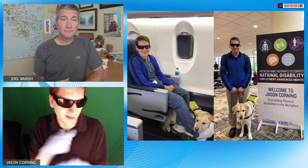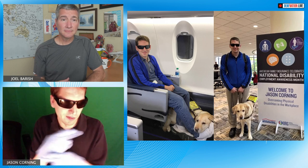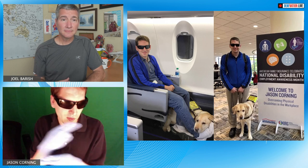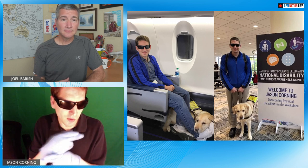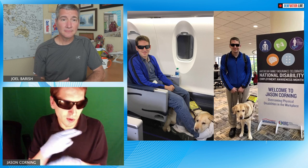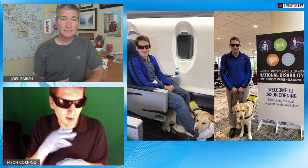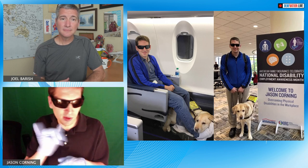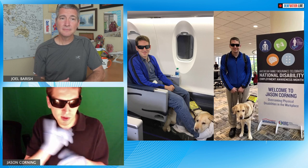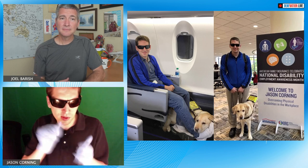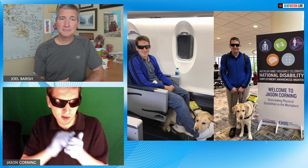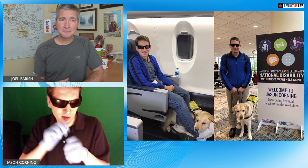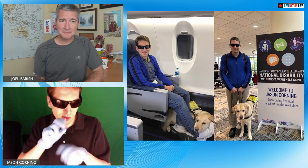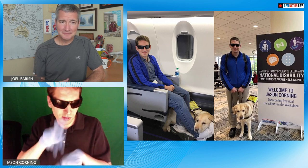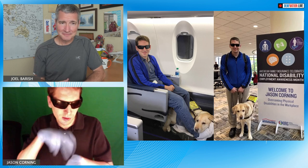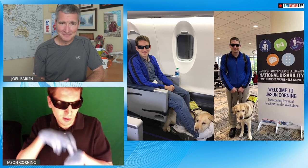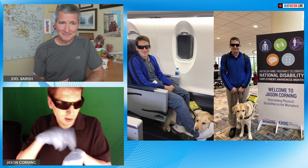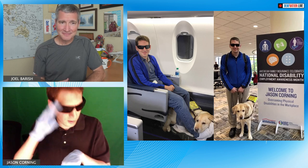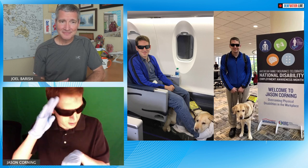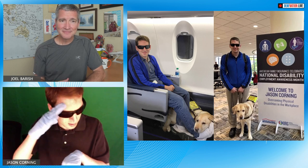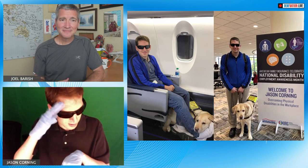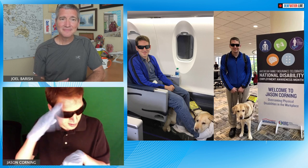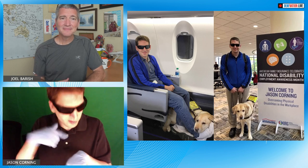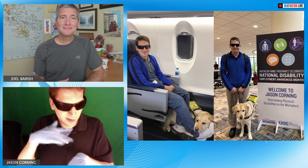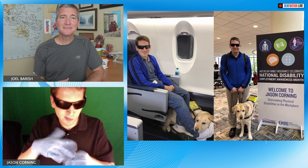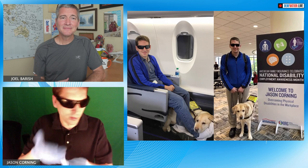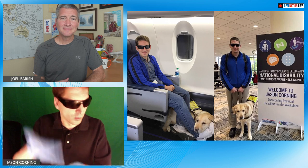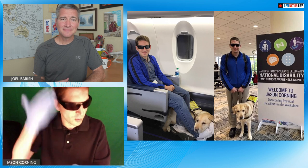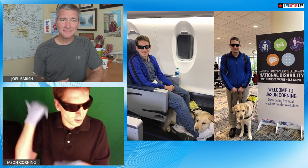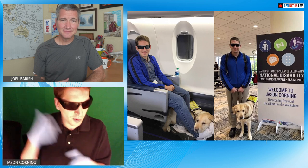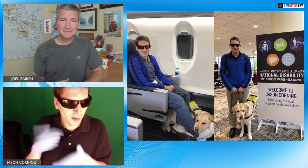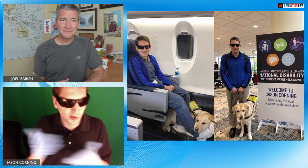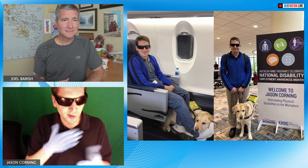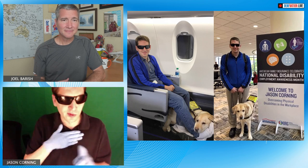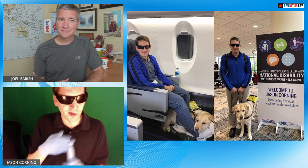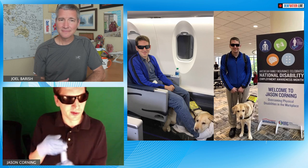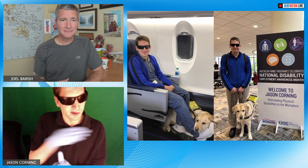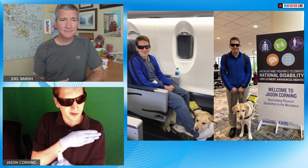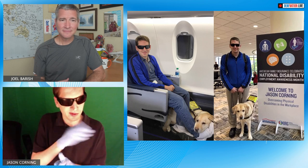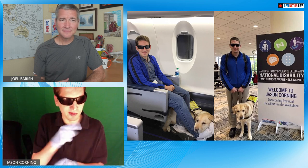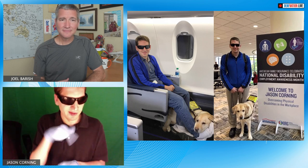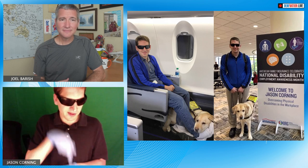The same thing with Ireland I went a long time ago with my previous dog